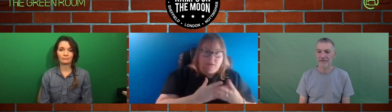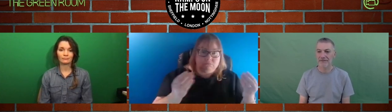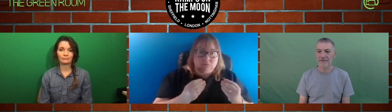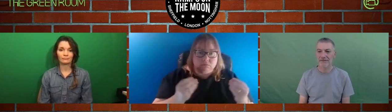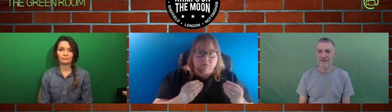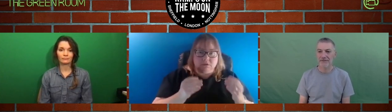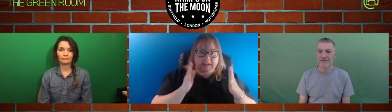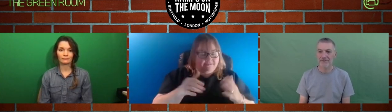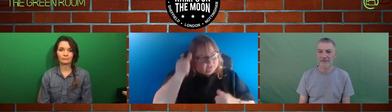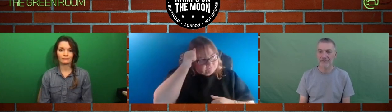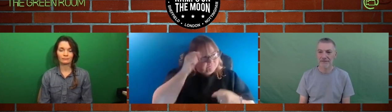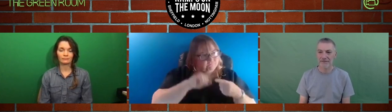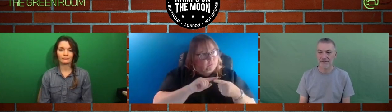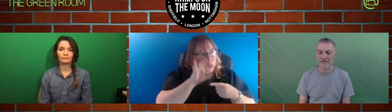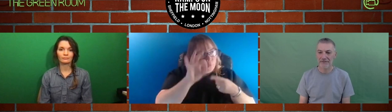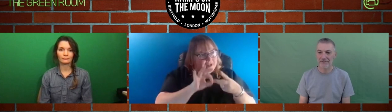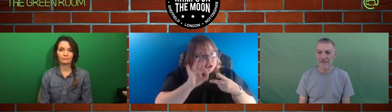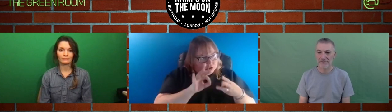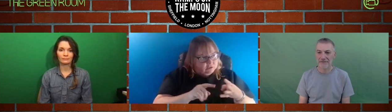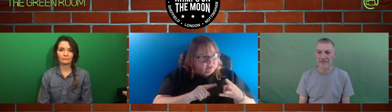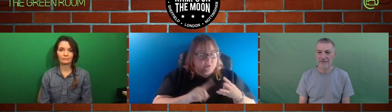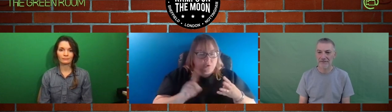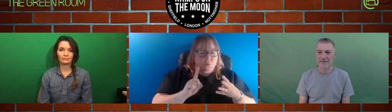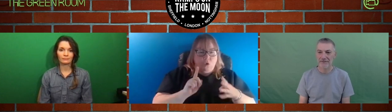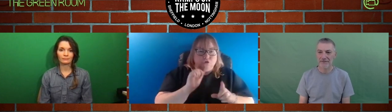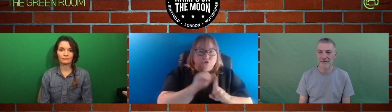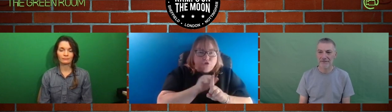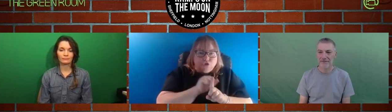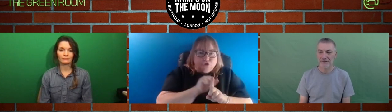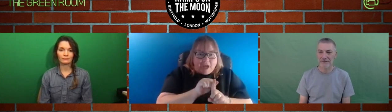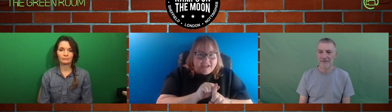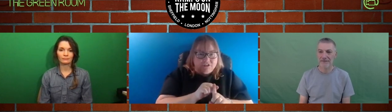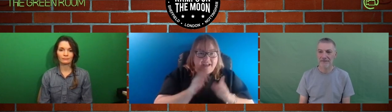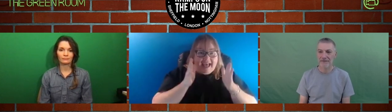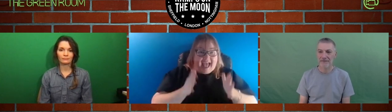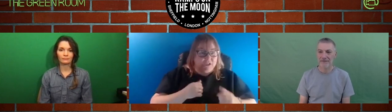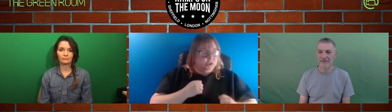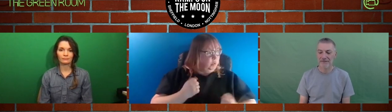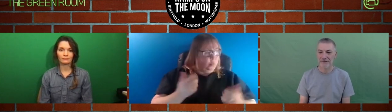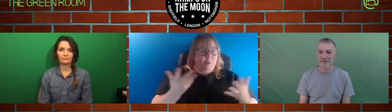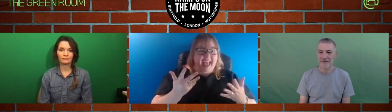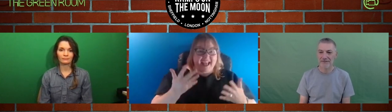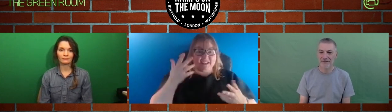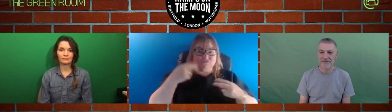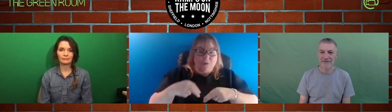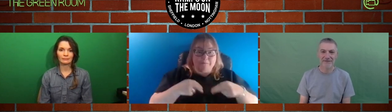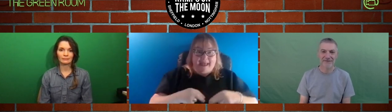that have happened and I've got to run around trying to find Rebekah. What's going on? Well she's on this scene